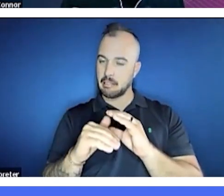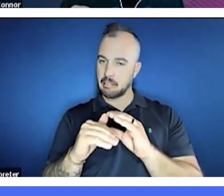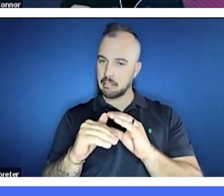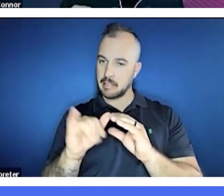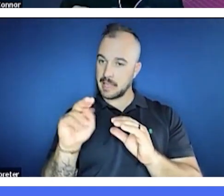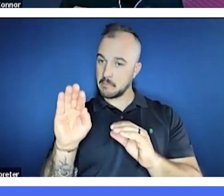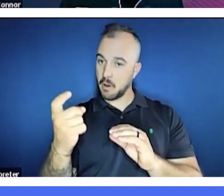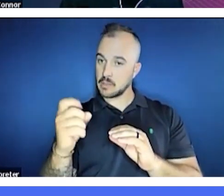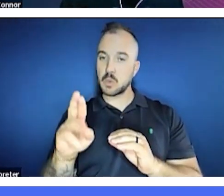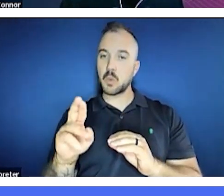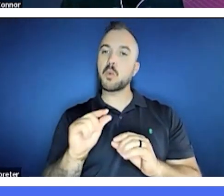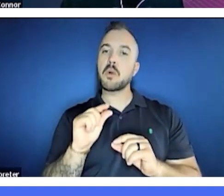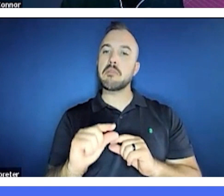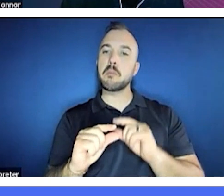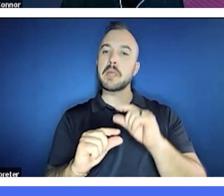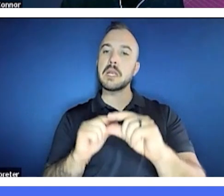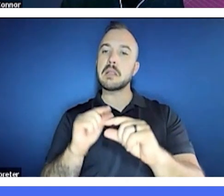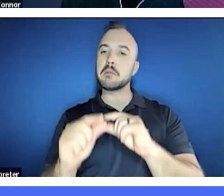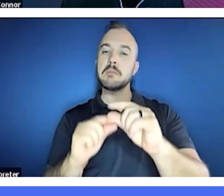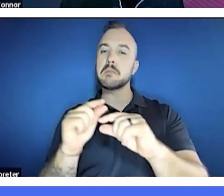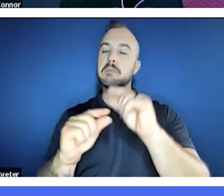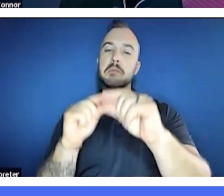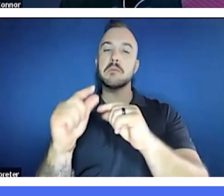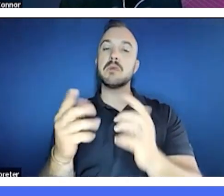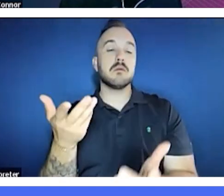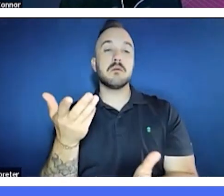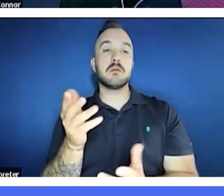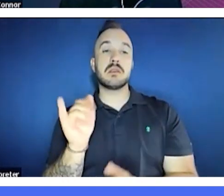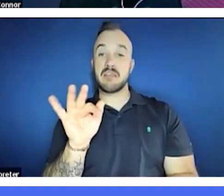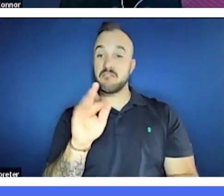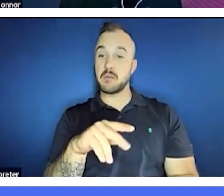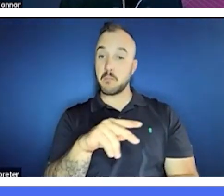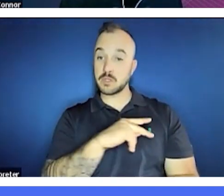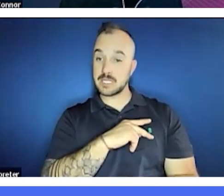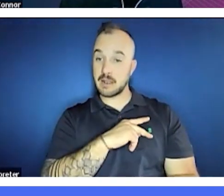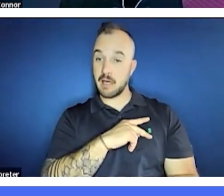What if as well this just-in-time learning, what if it was personalized to you based on the actions